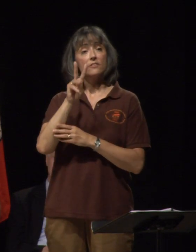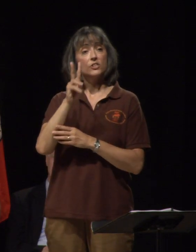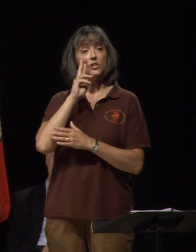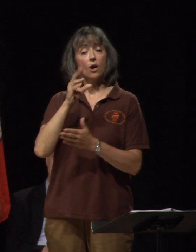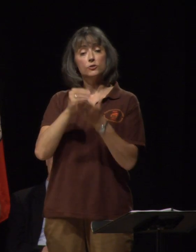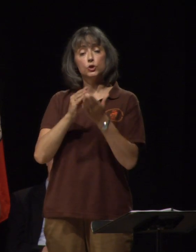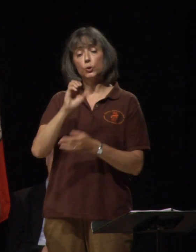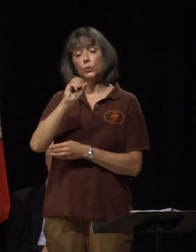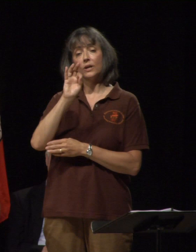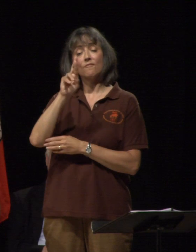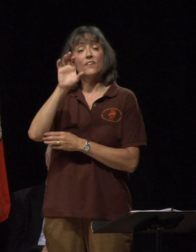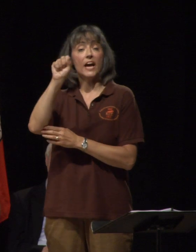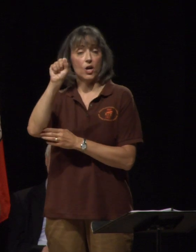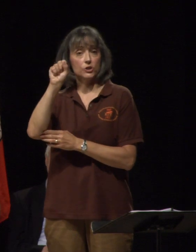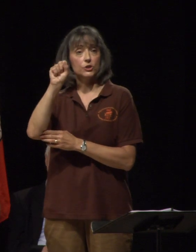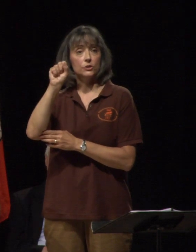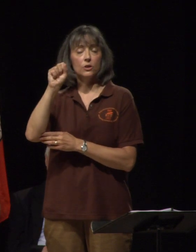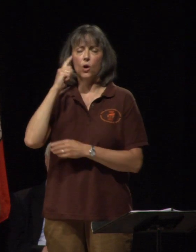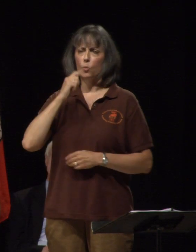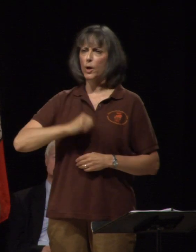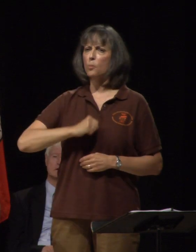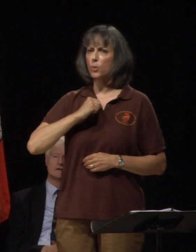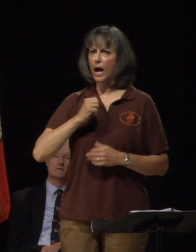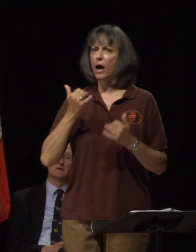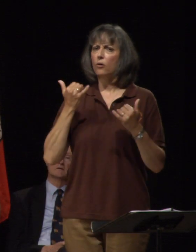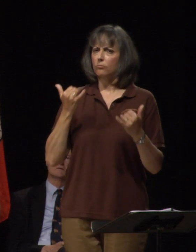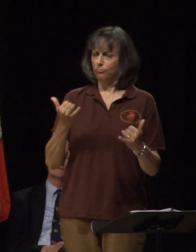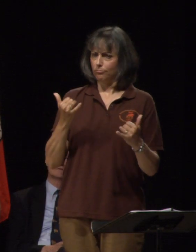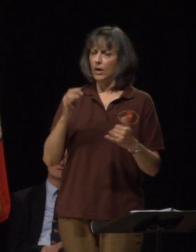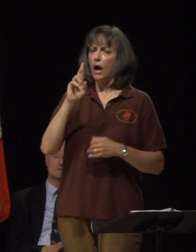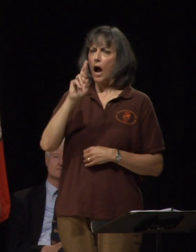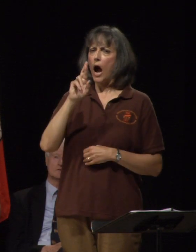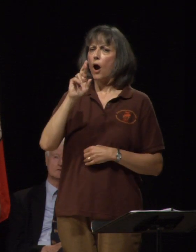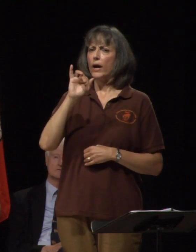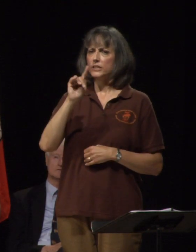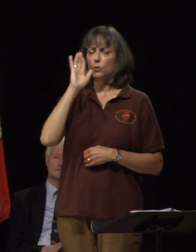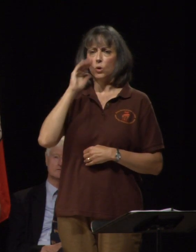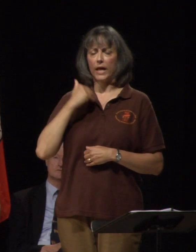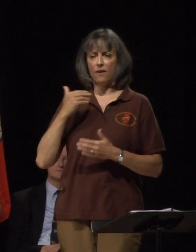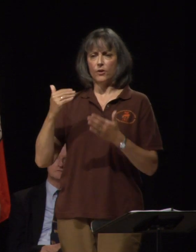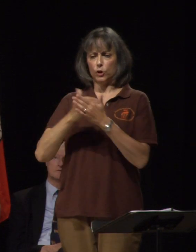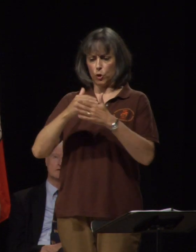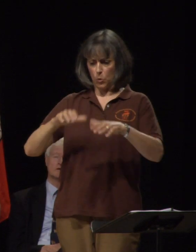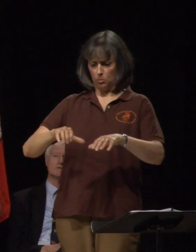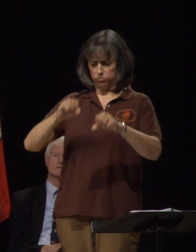WE ARE VERY PROUD THAT RIT WILL HAVE A NEW DEDICATED MULTICULTURAL SPACE